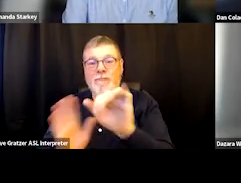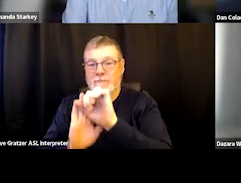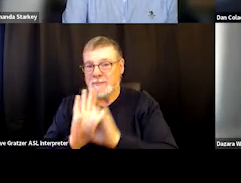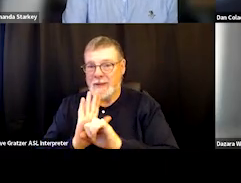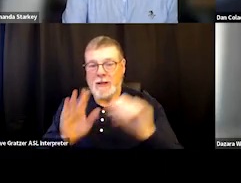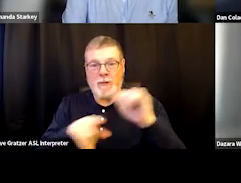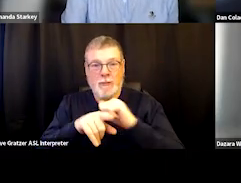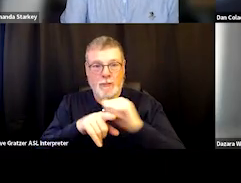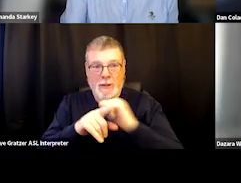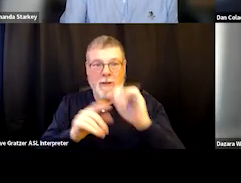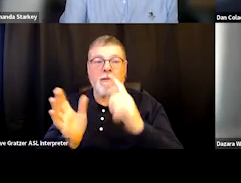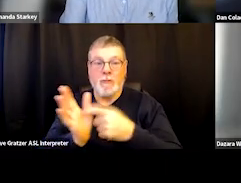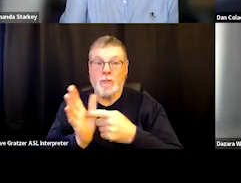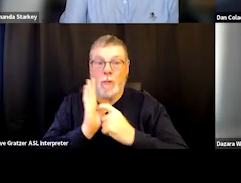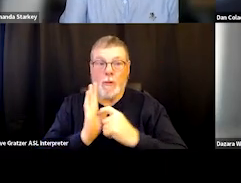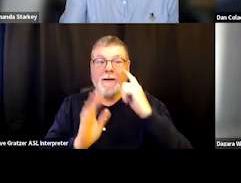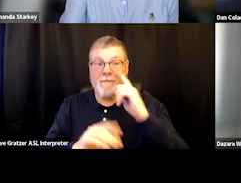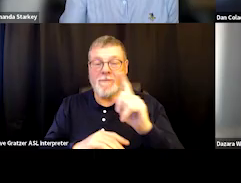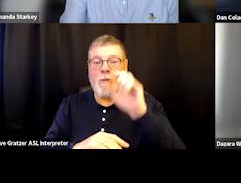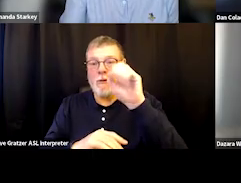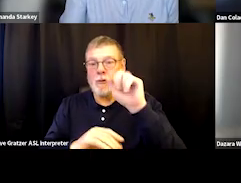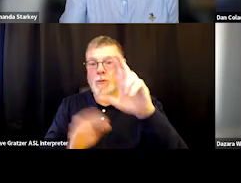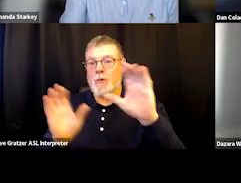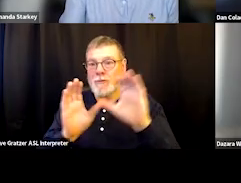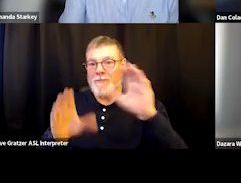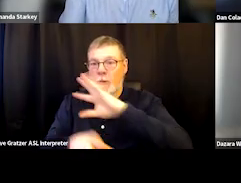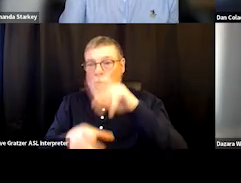that may be required for SOAR certification in your state.